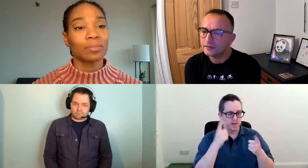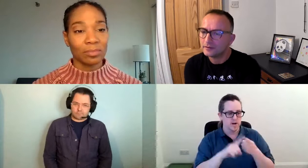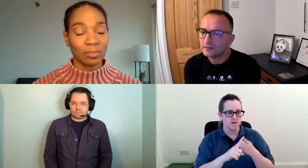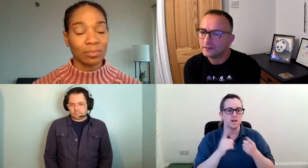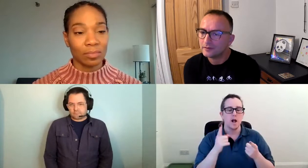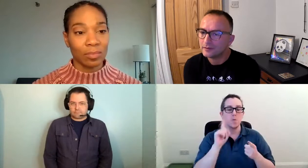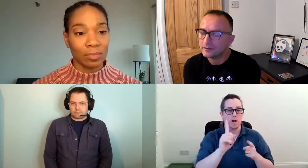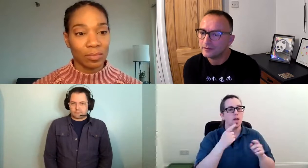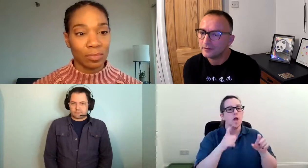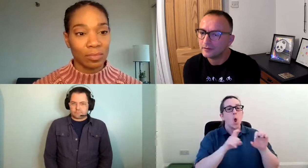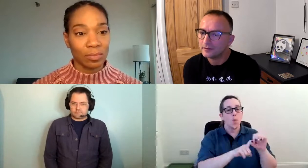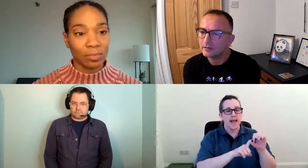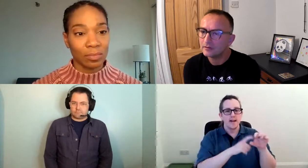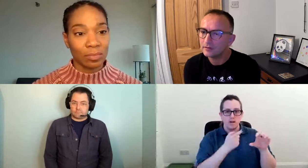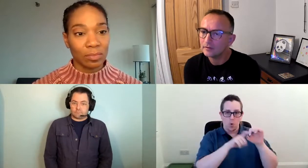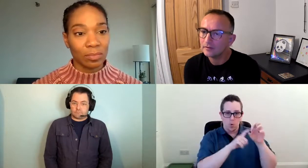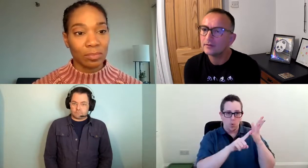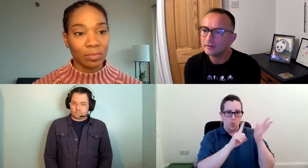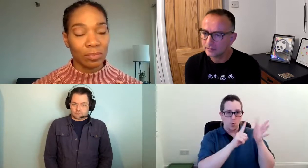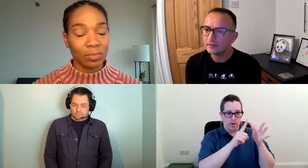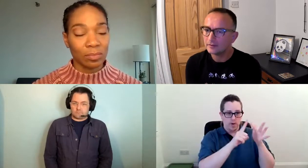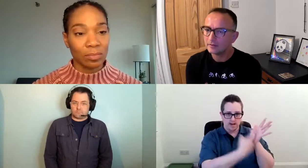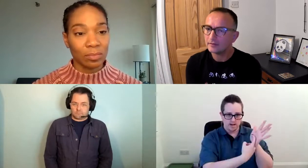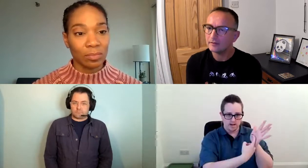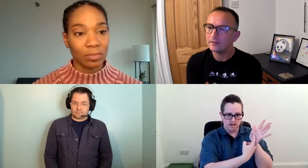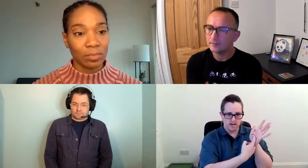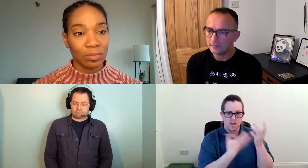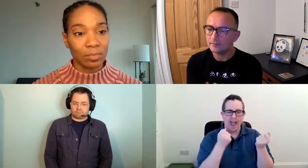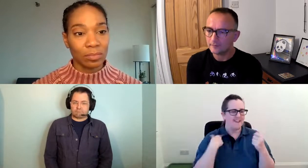For myself I sign it like this, its you know specially